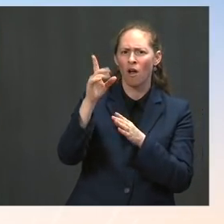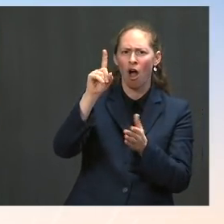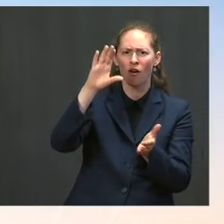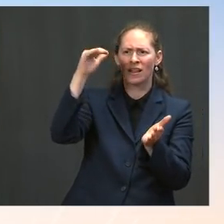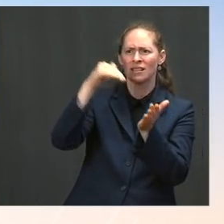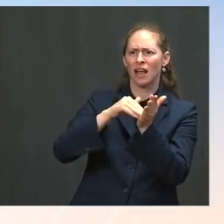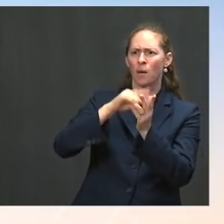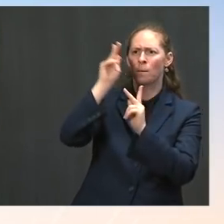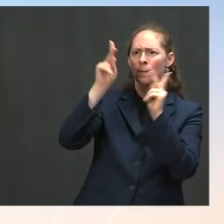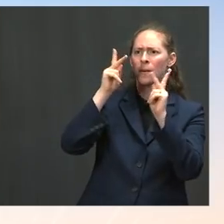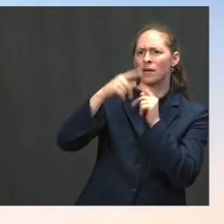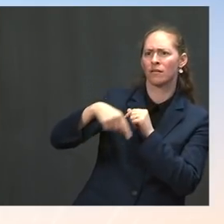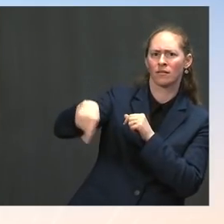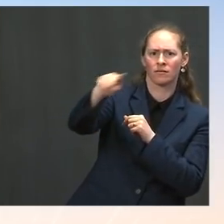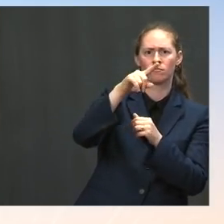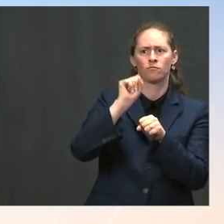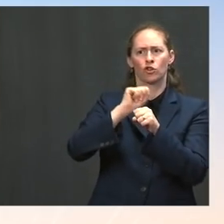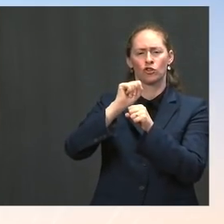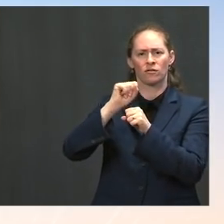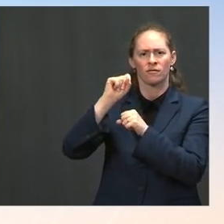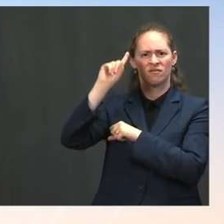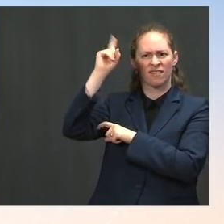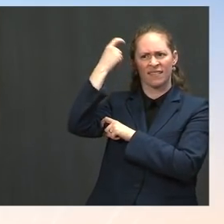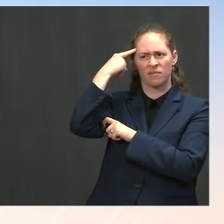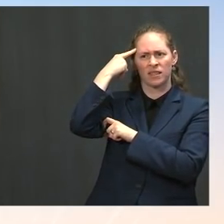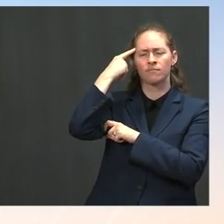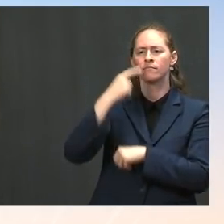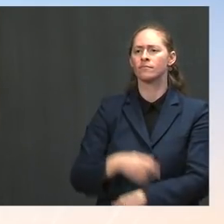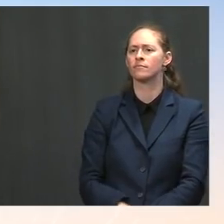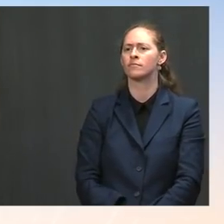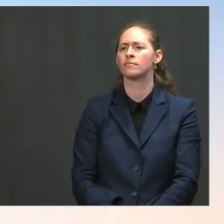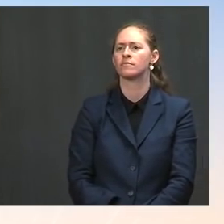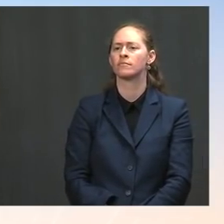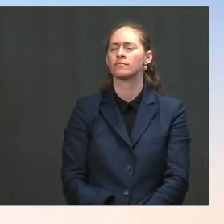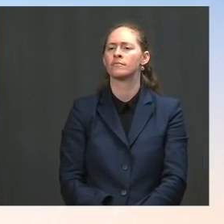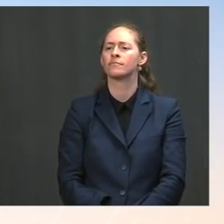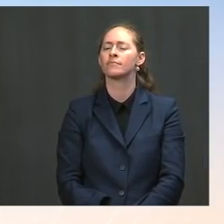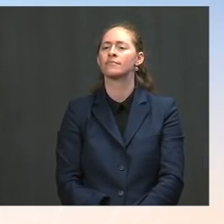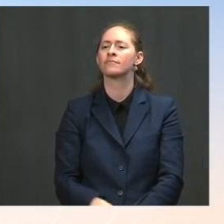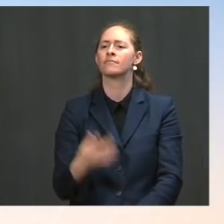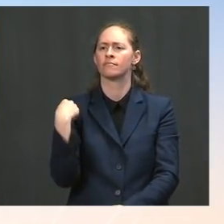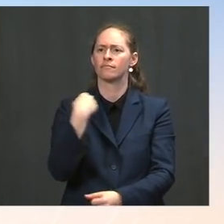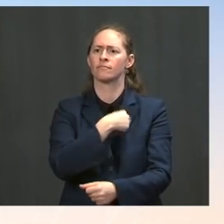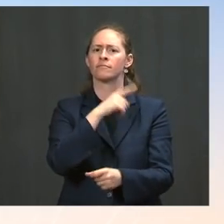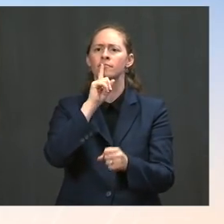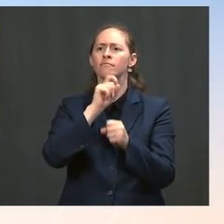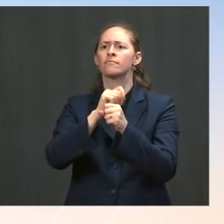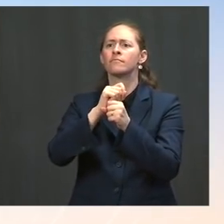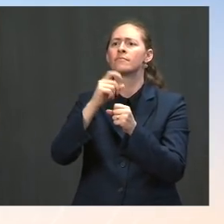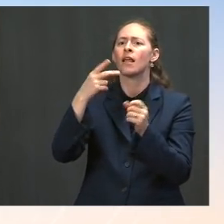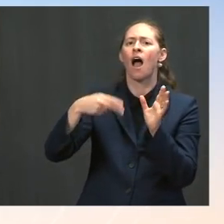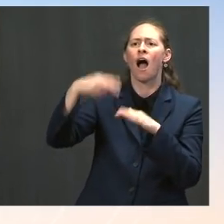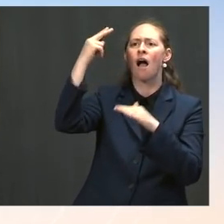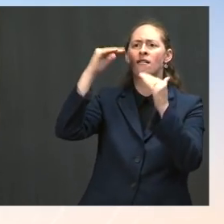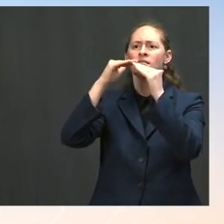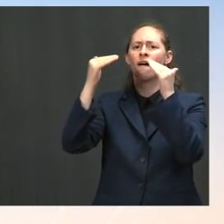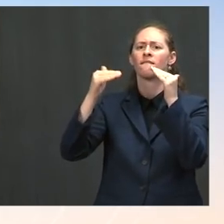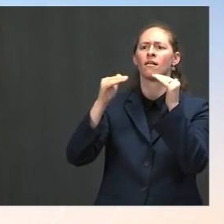and we had committed, during the transition, that if it was a commissioned officer, who are the highest-level ranking people in the White House and in the admin- --